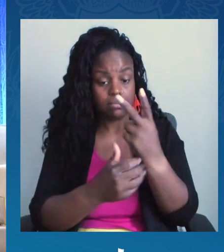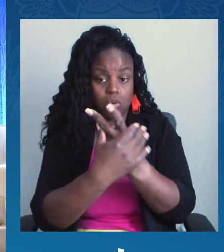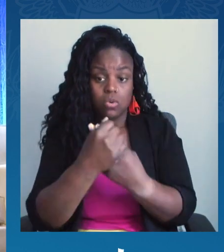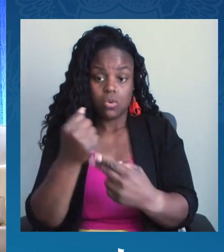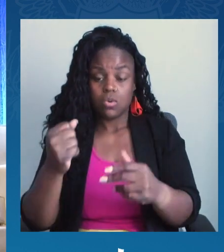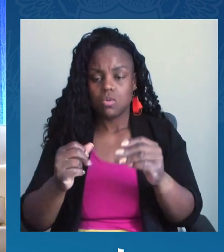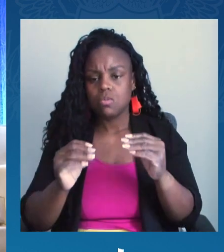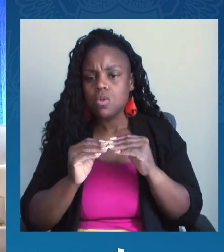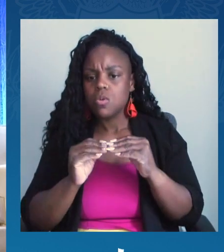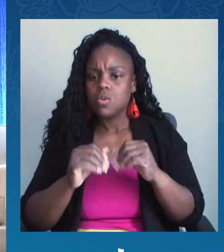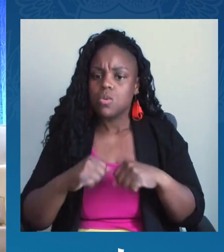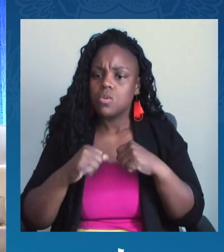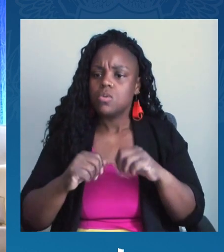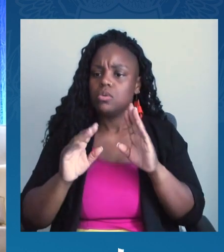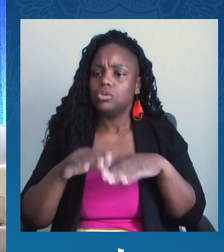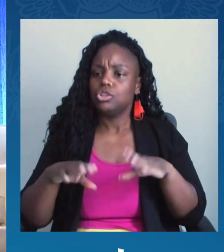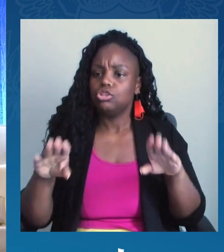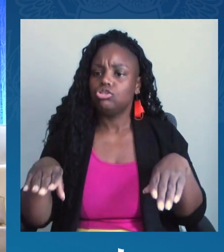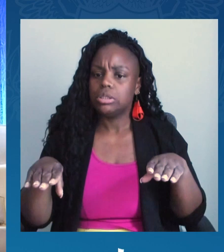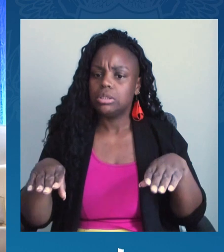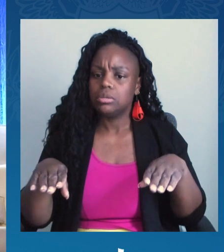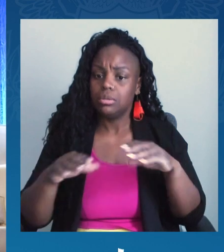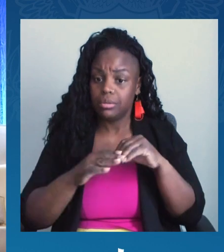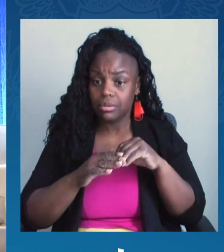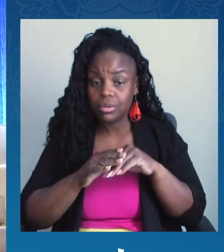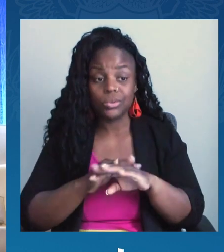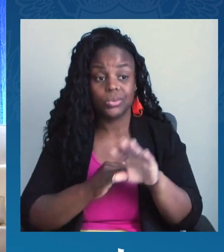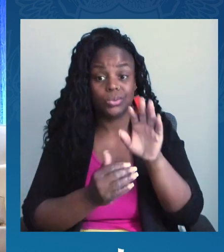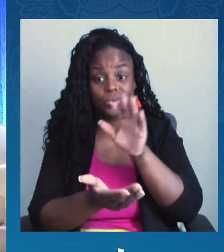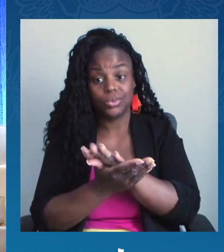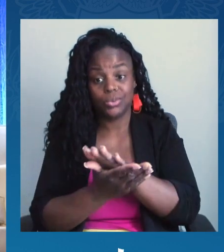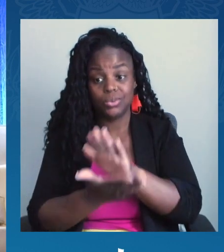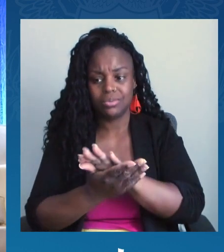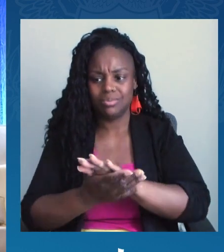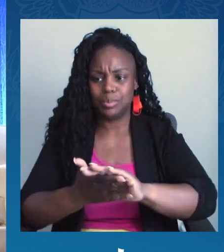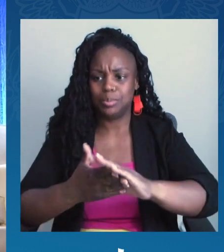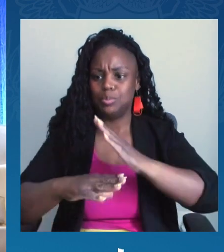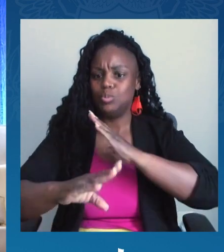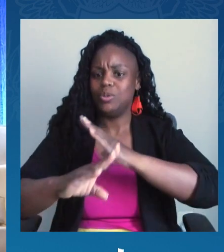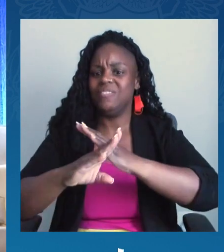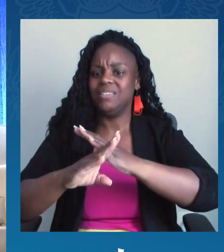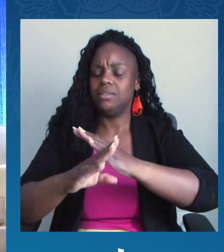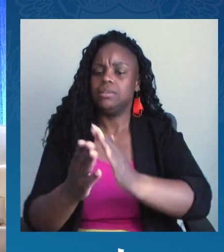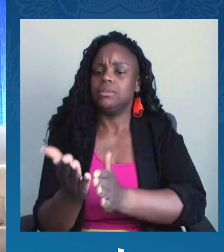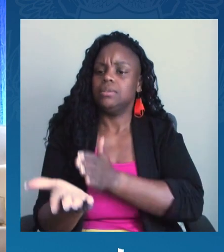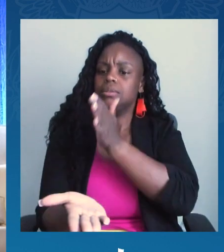while they're actually in schools to prevent and or stop these mass shootings from happening of schoolchildren?